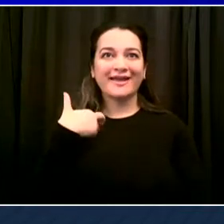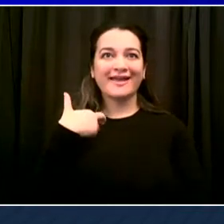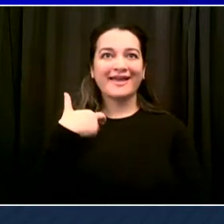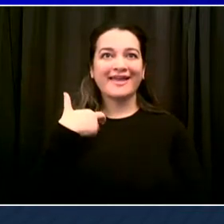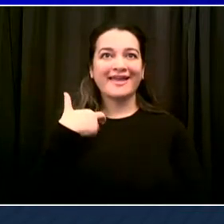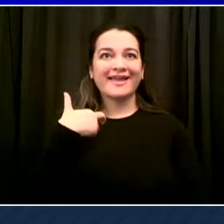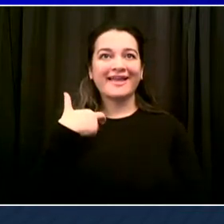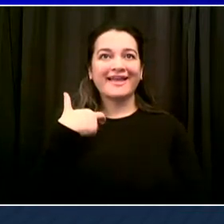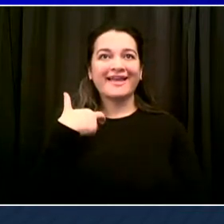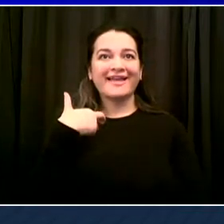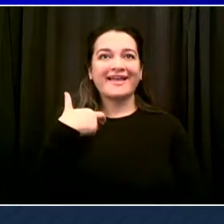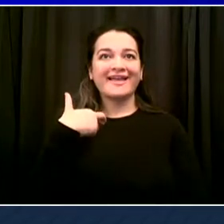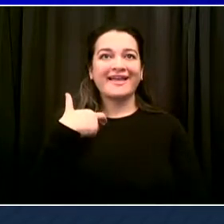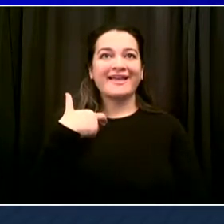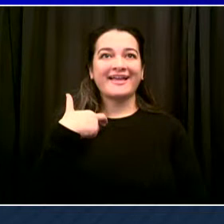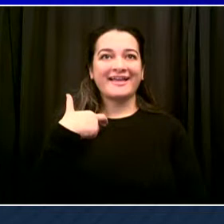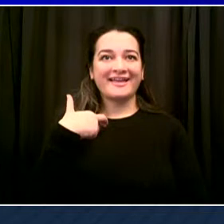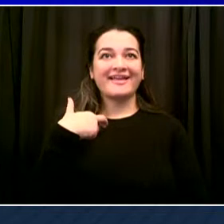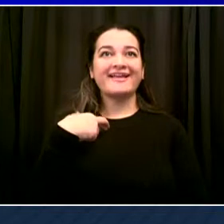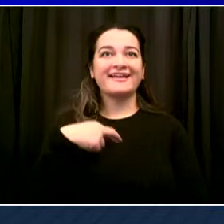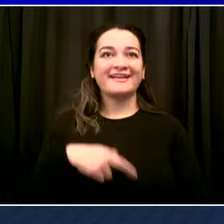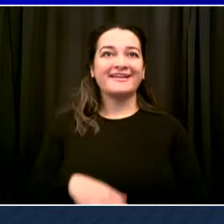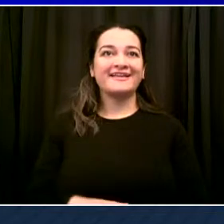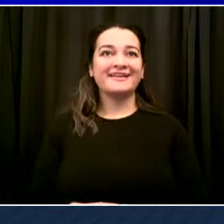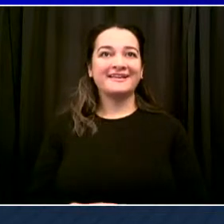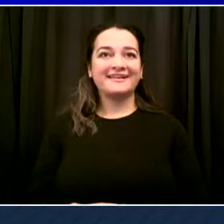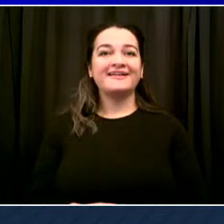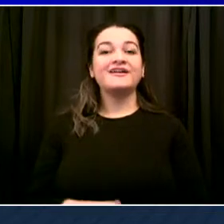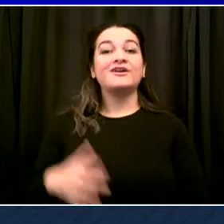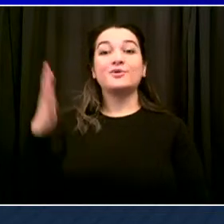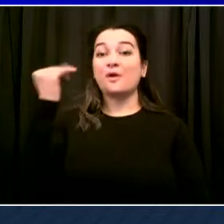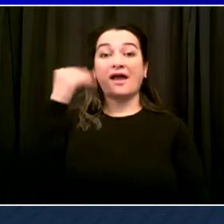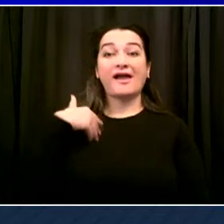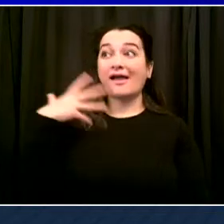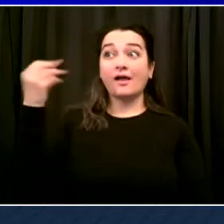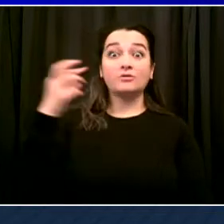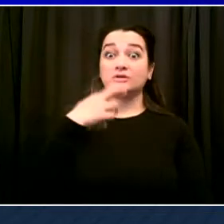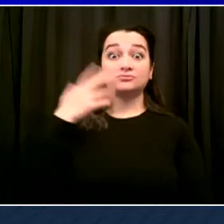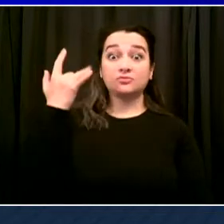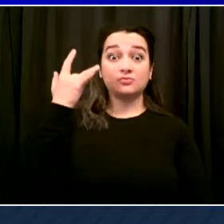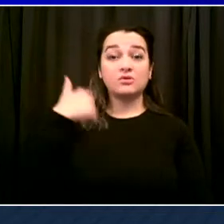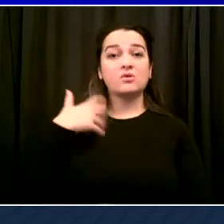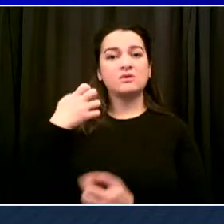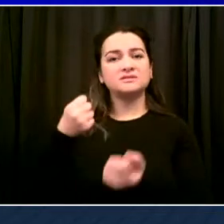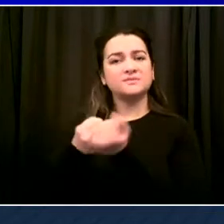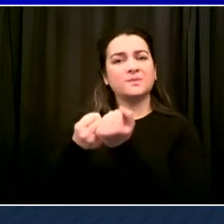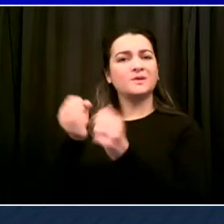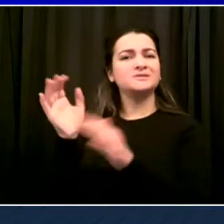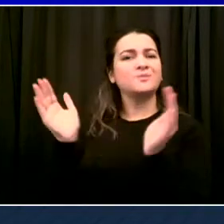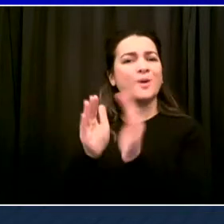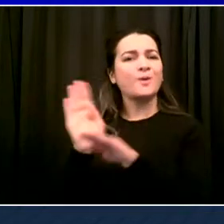COLD W WNTIER NIGHT, A GOOD NNI FOFOR GOING TO OUTDOOR DINING, D DIDN'T HAVE ENOUGH TIME TO SIT